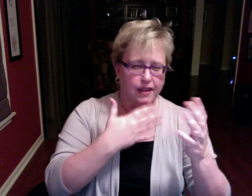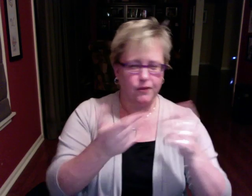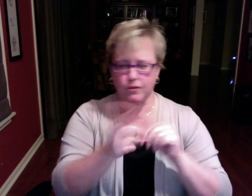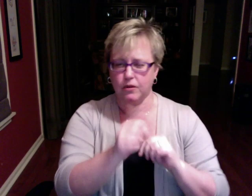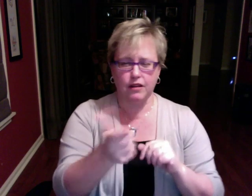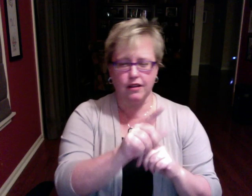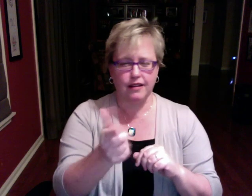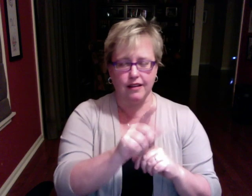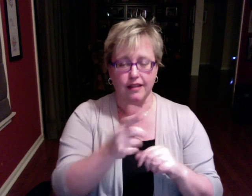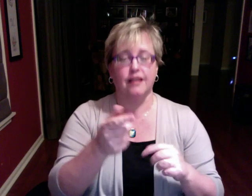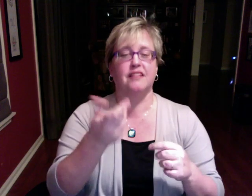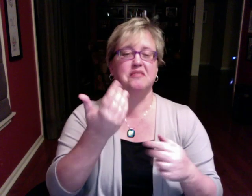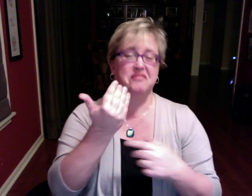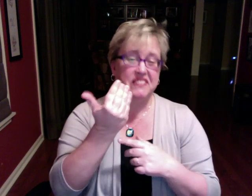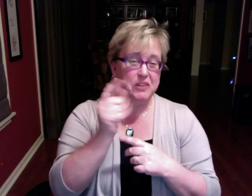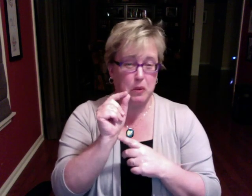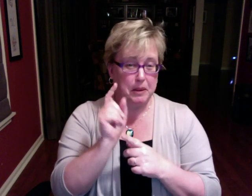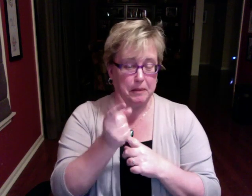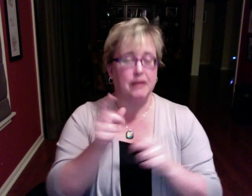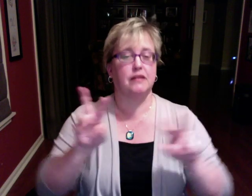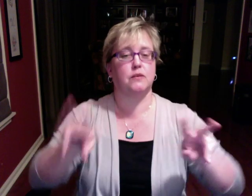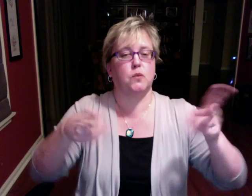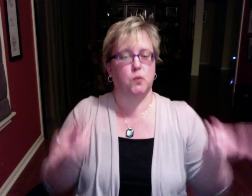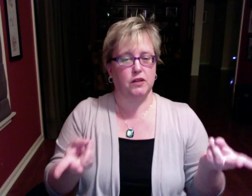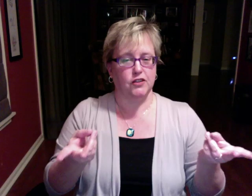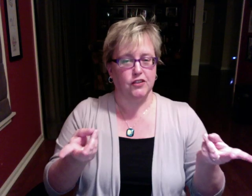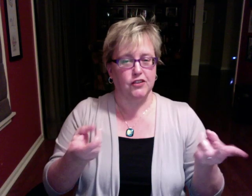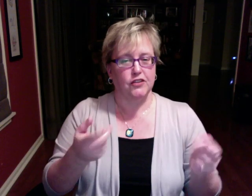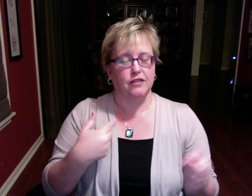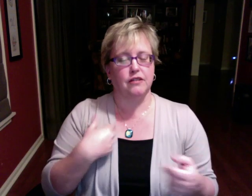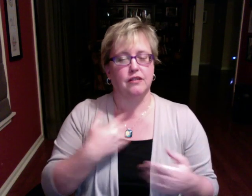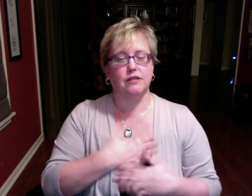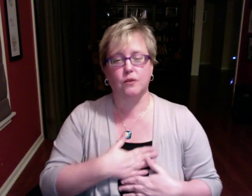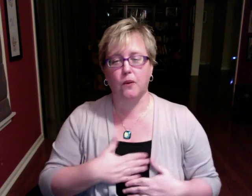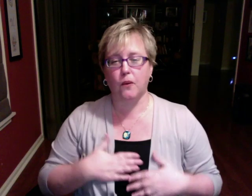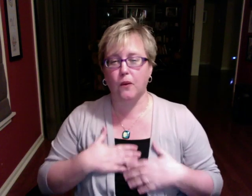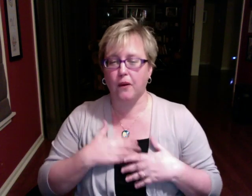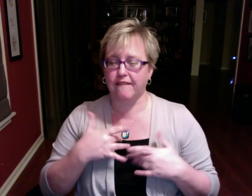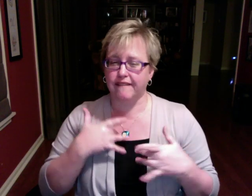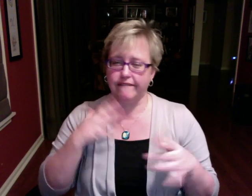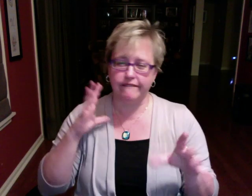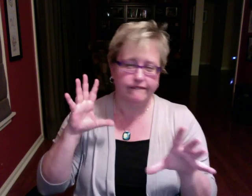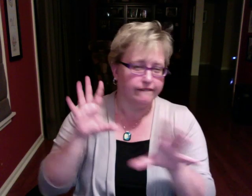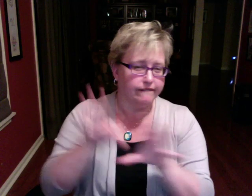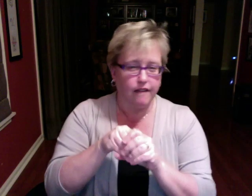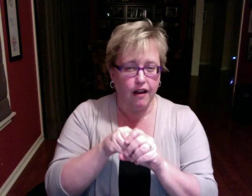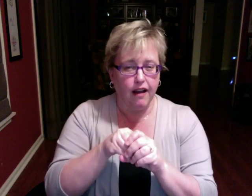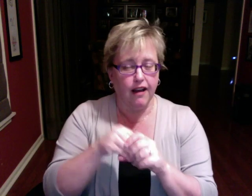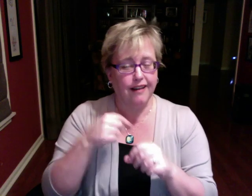Saying “thanks” and interrupting like real time. After 15-20 minutes the interpreters switched. I enjoyed the whole thing very much. I felt involved in the proceedings.